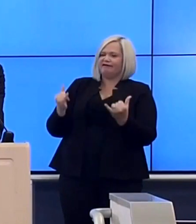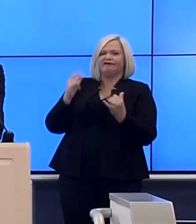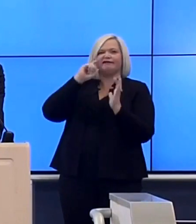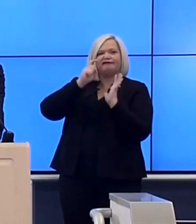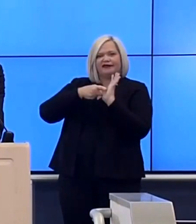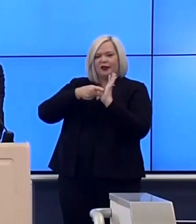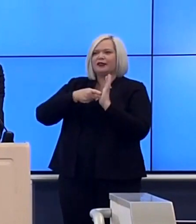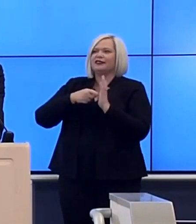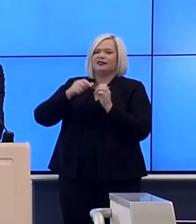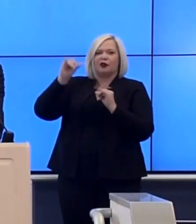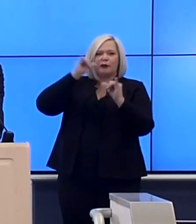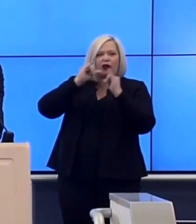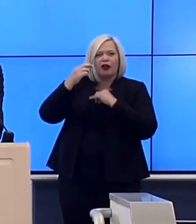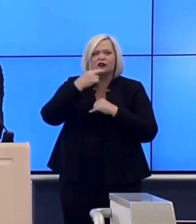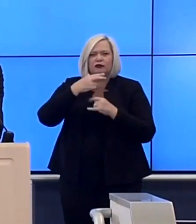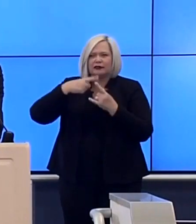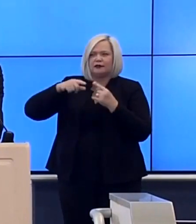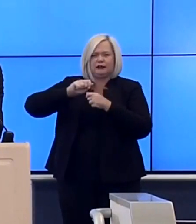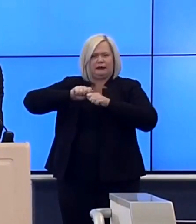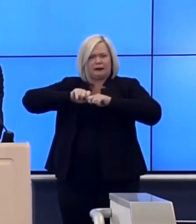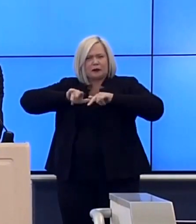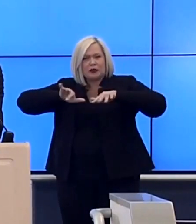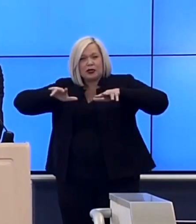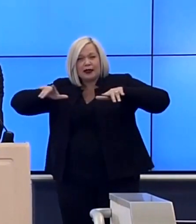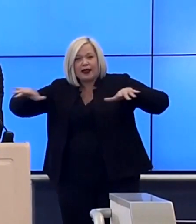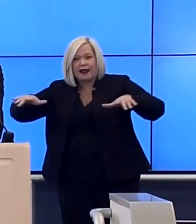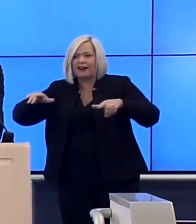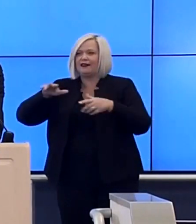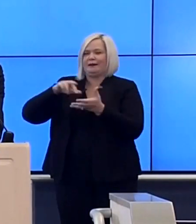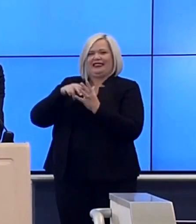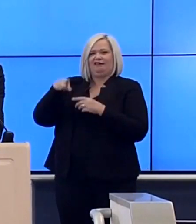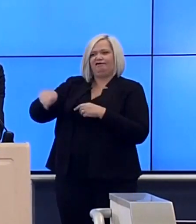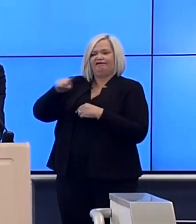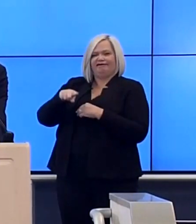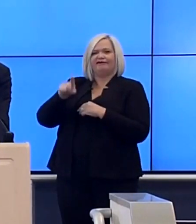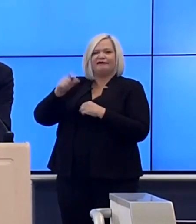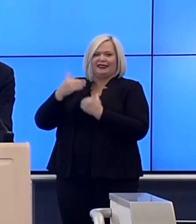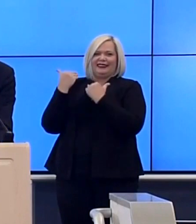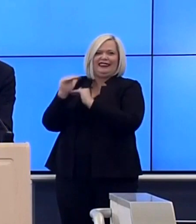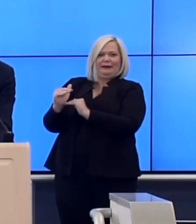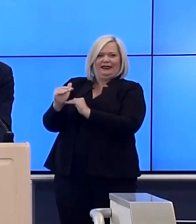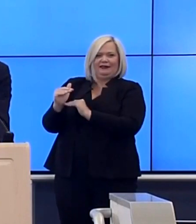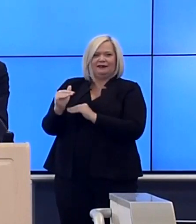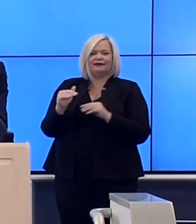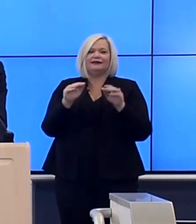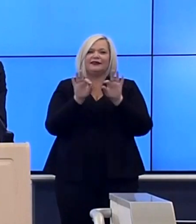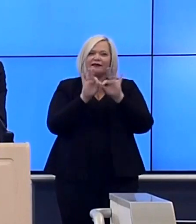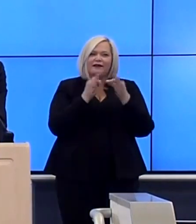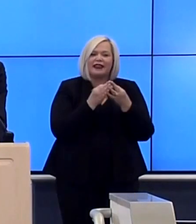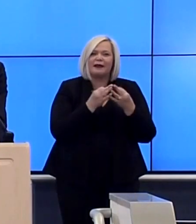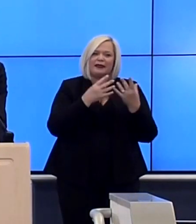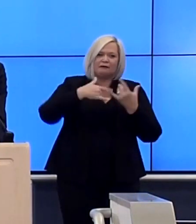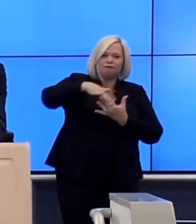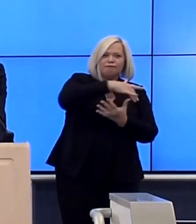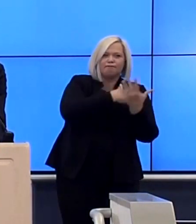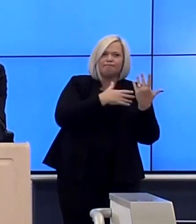EARLY ON, WE SAW COVID SPREAD THROUGH CONFERENCES, CROWDED THROUGH CONFERENCES, CROWDED BARS, CHOIRS. BARS, CHOIRS. THIS FALL, WE’VE SEEN SPREAD IN THIS FALL, WE’VE SEEN SPREAD IN SMALL PARTIES AND FAMILY